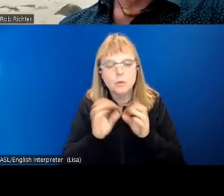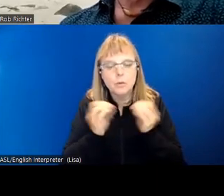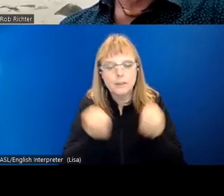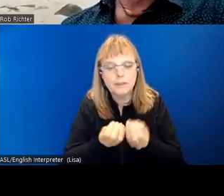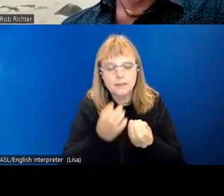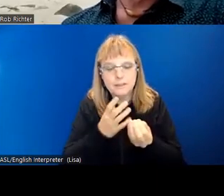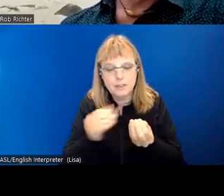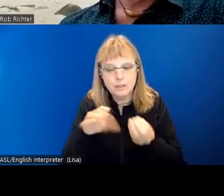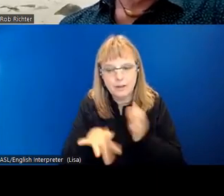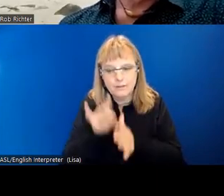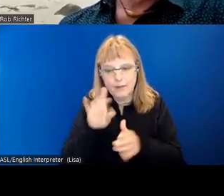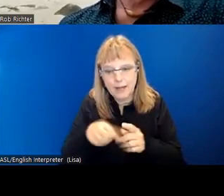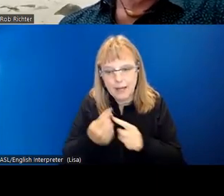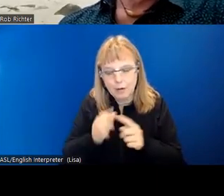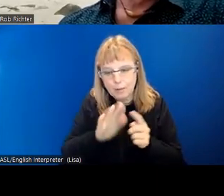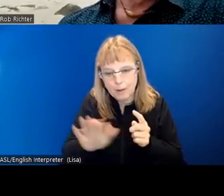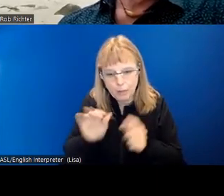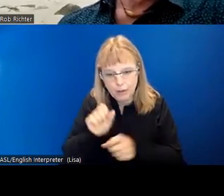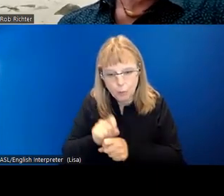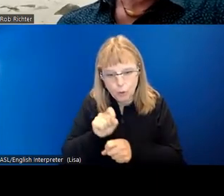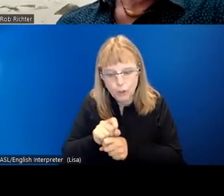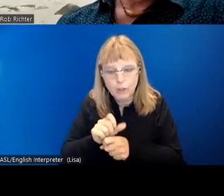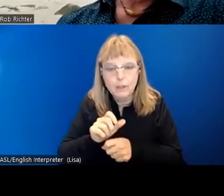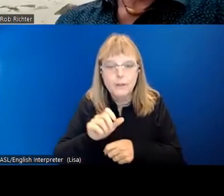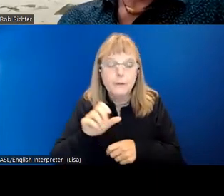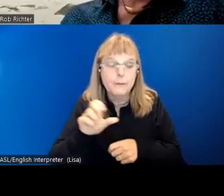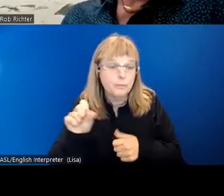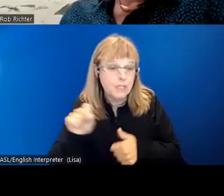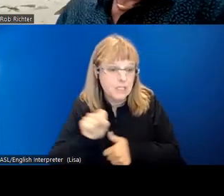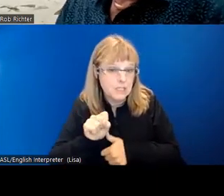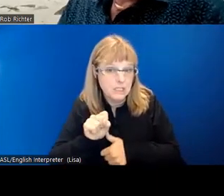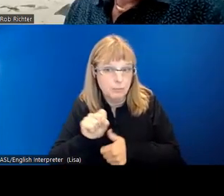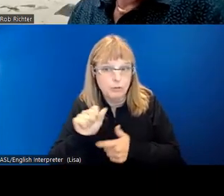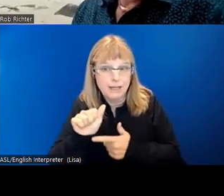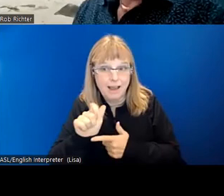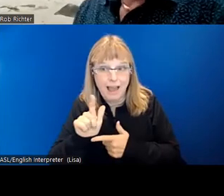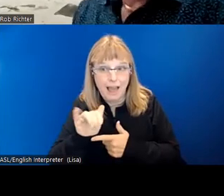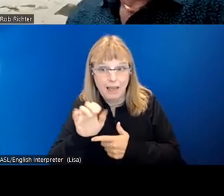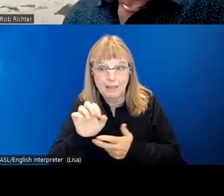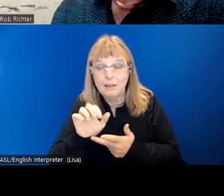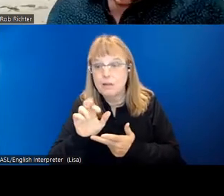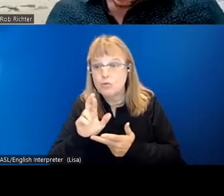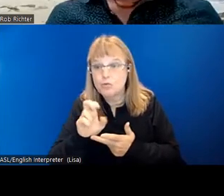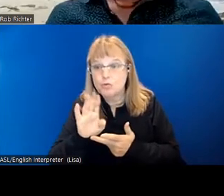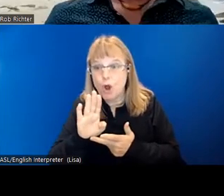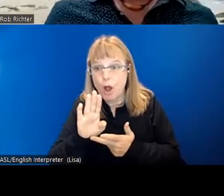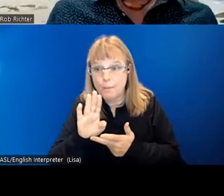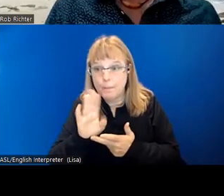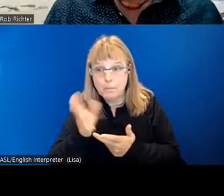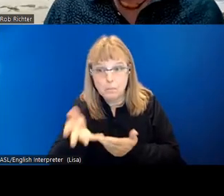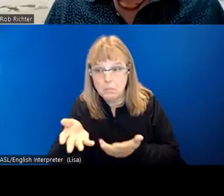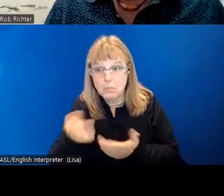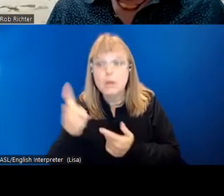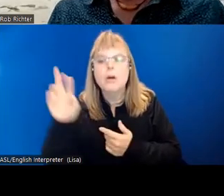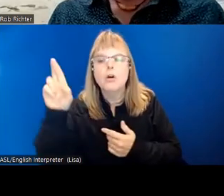Sabrina, Rob, Ali, anything else you would add to that? I want to add something that Shoshana just said